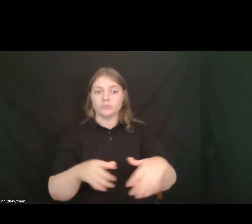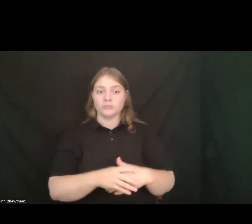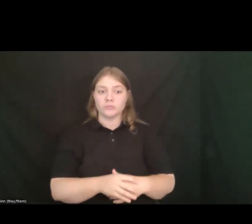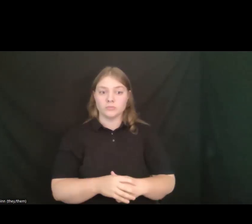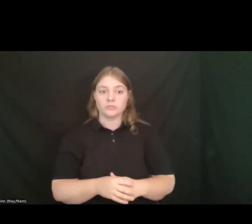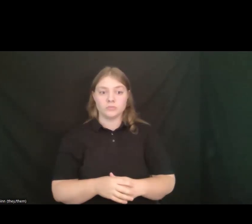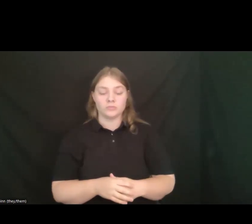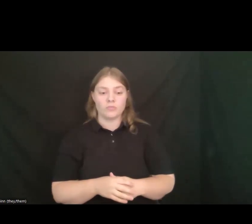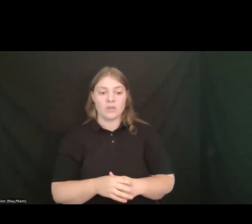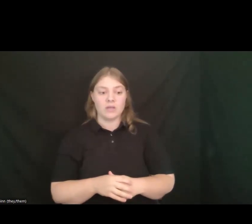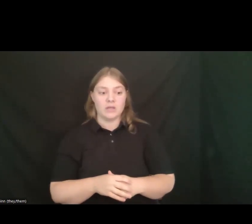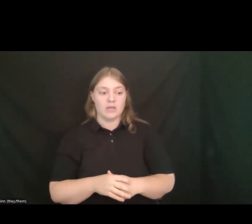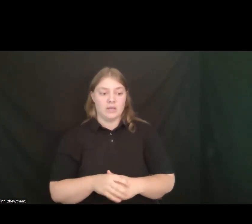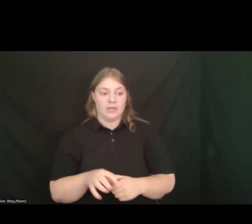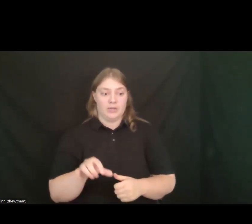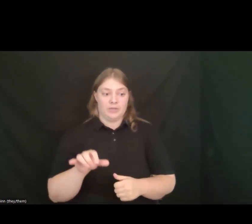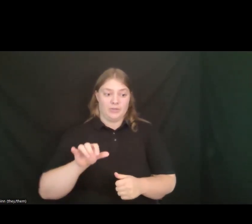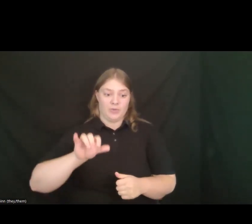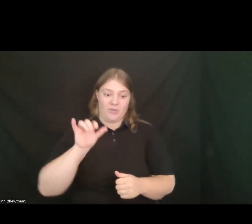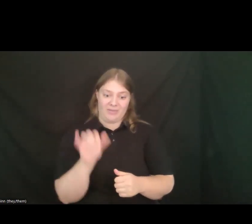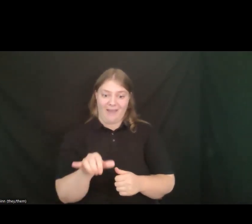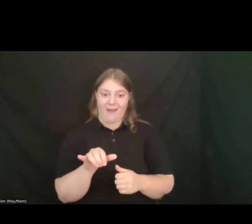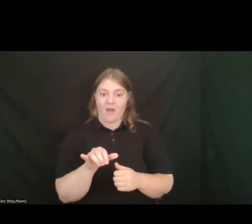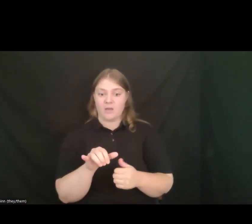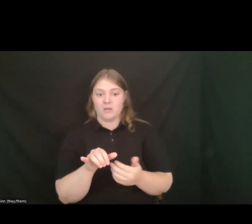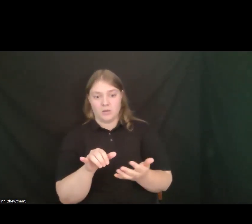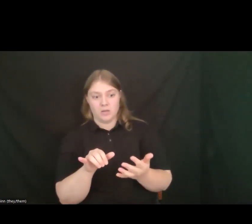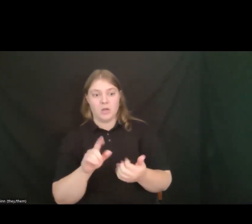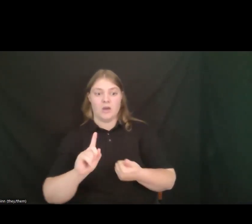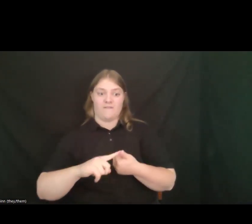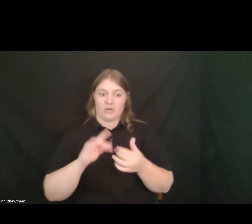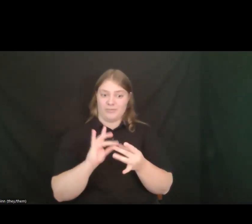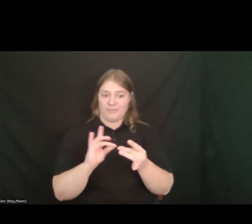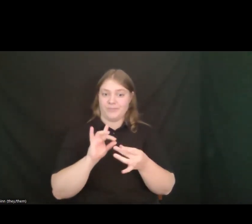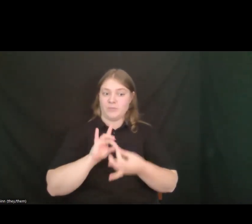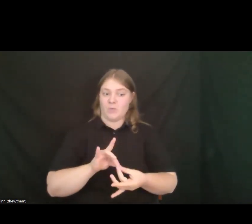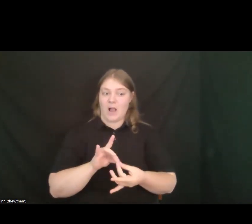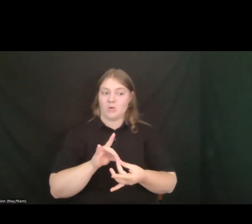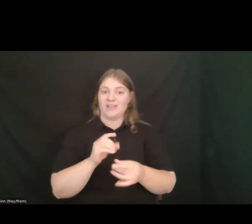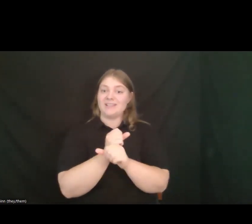the first thing I want to say around creating a sense of safety is I've learned that uh when it